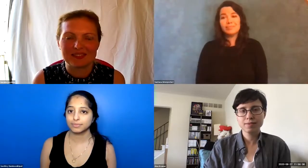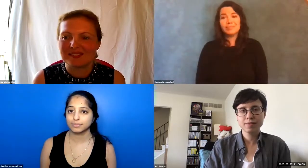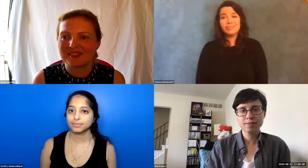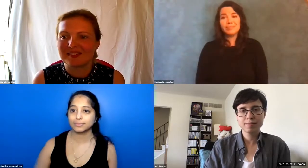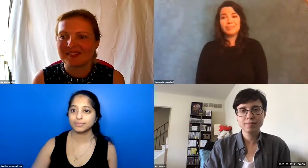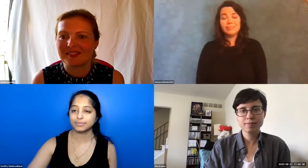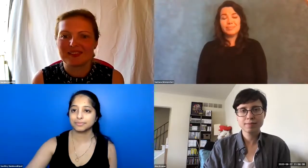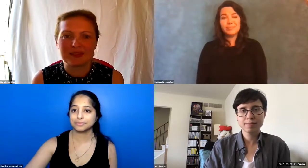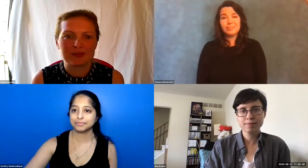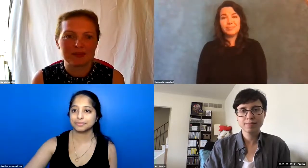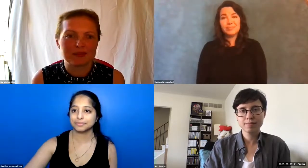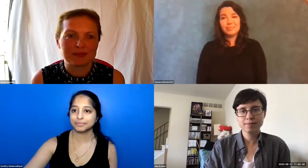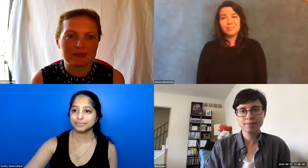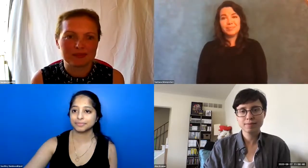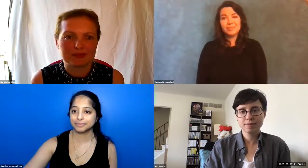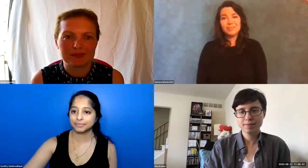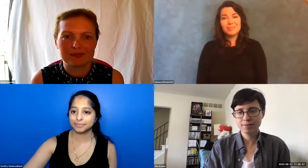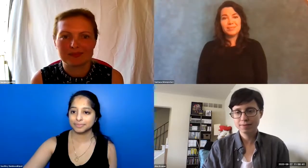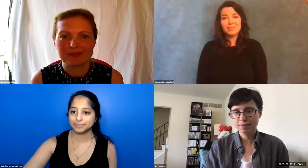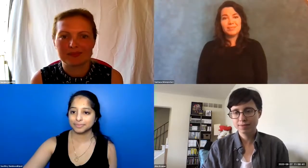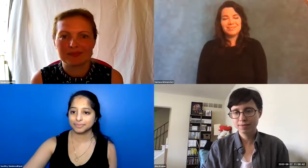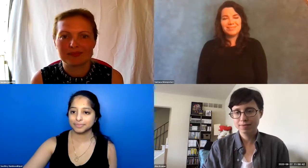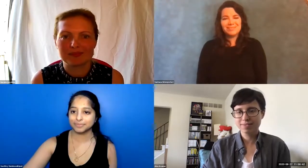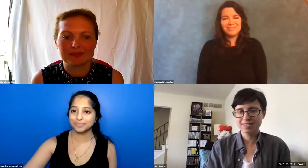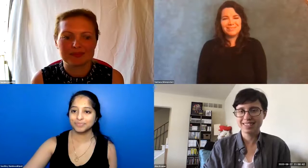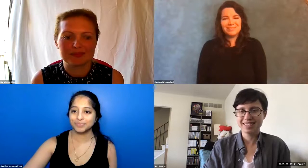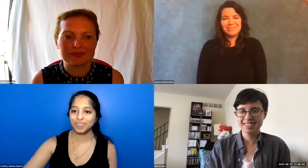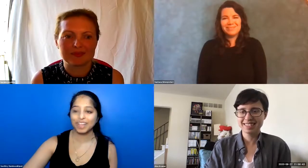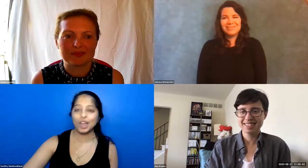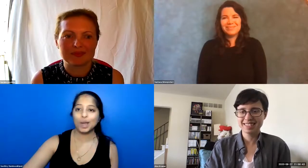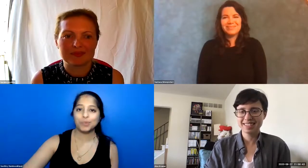(maybe email us later). Savithry Namboodiripad: Marc says yes.